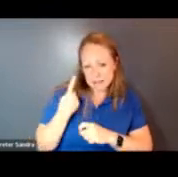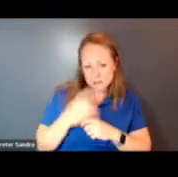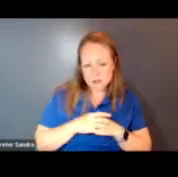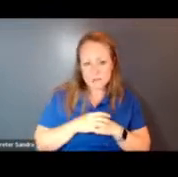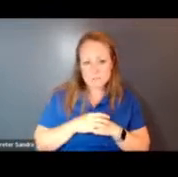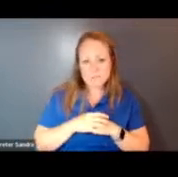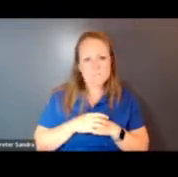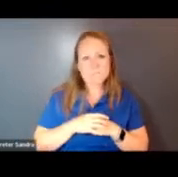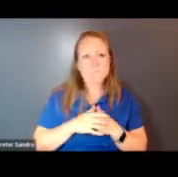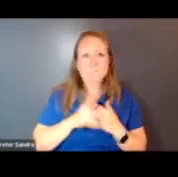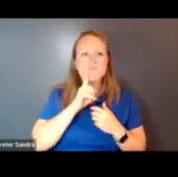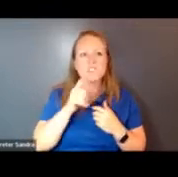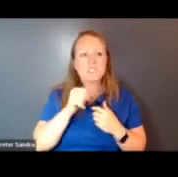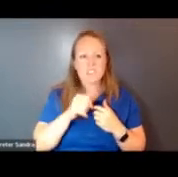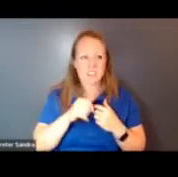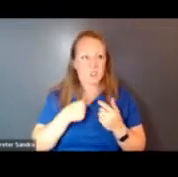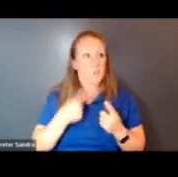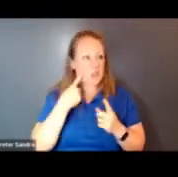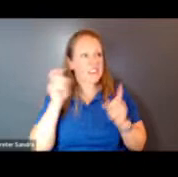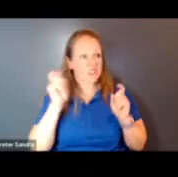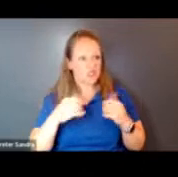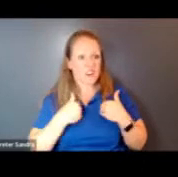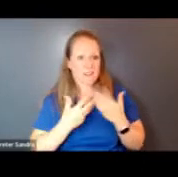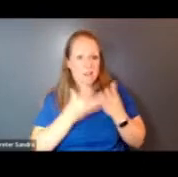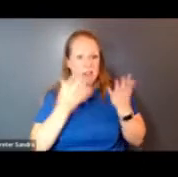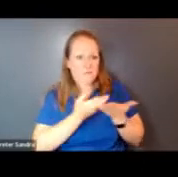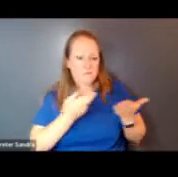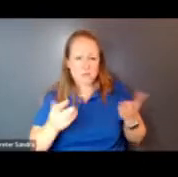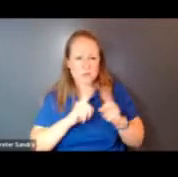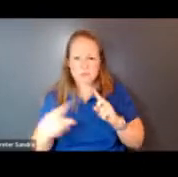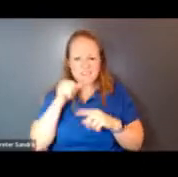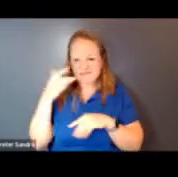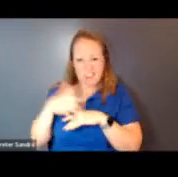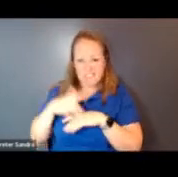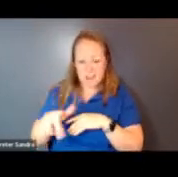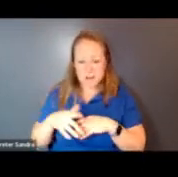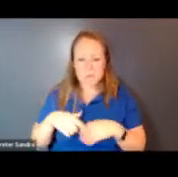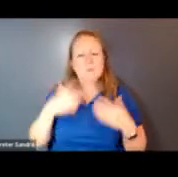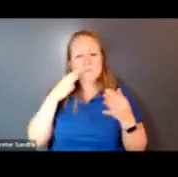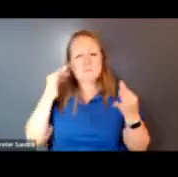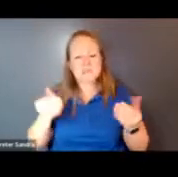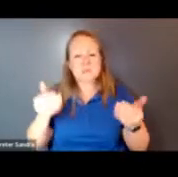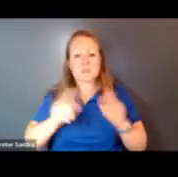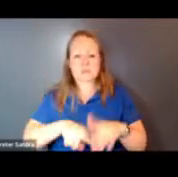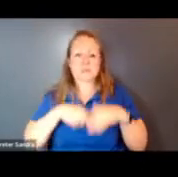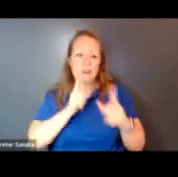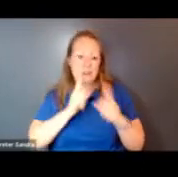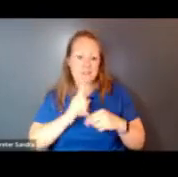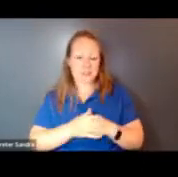out there on this topic that we think there should be so we wanted to start this conversation. So what does the robust I&A system really look